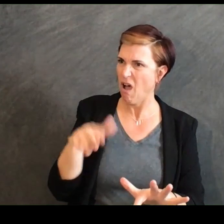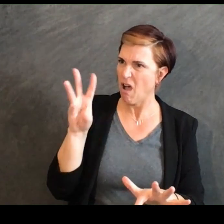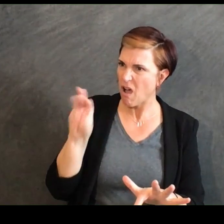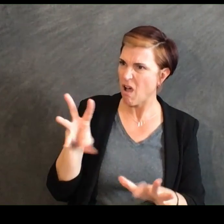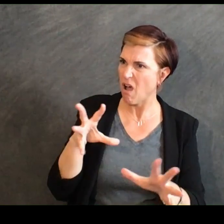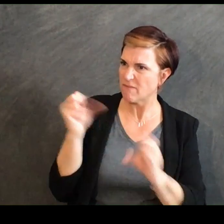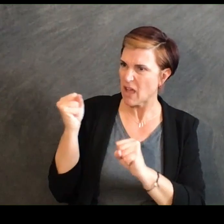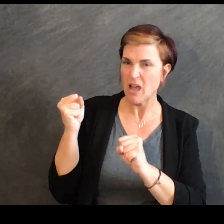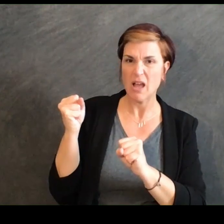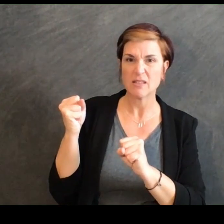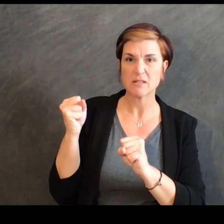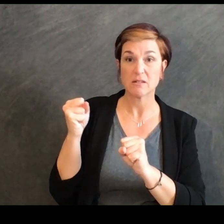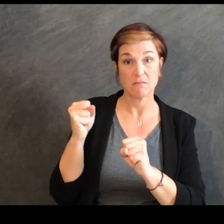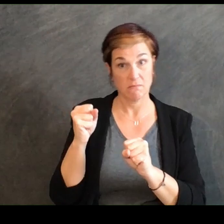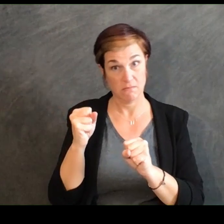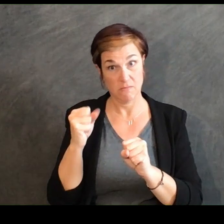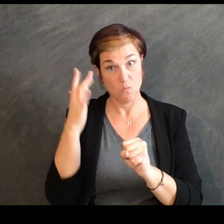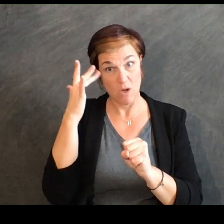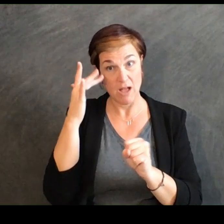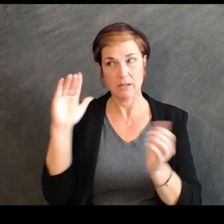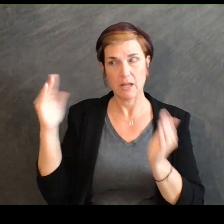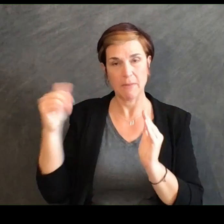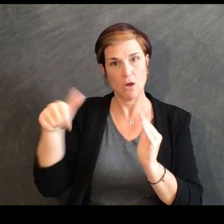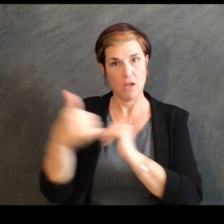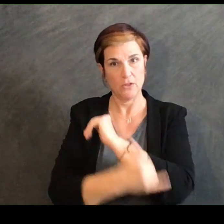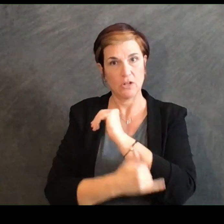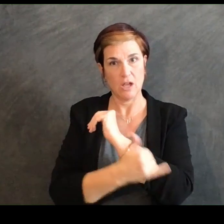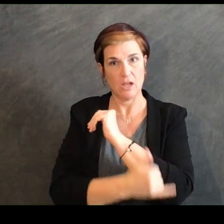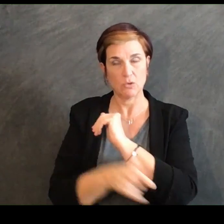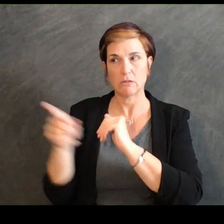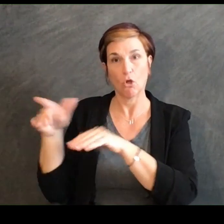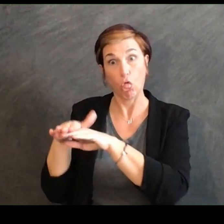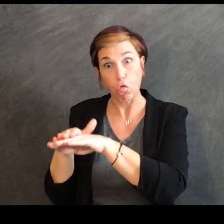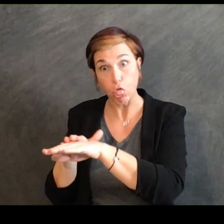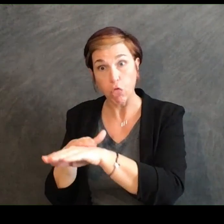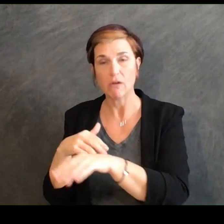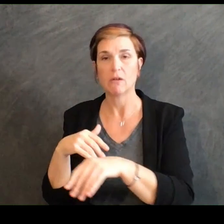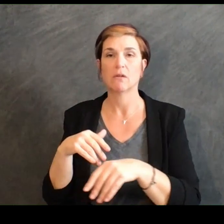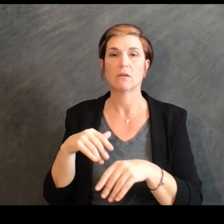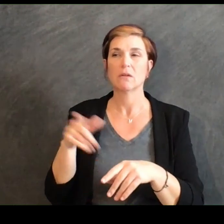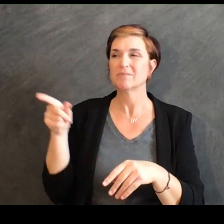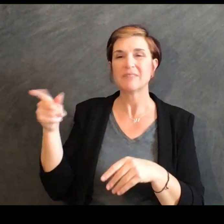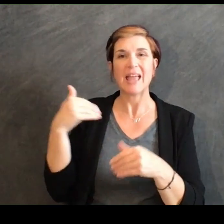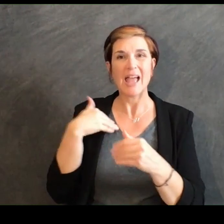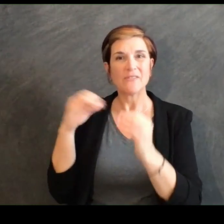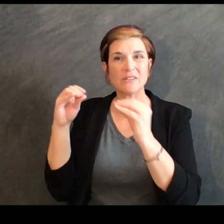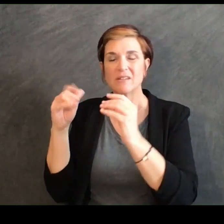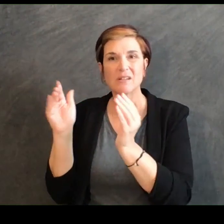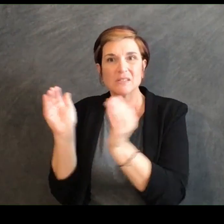other places with far smaller populations the Spirit in the will of